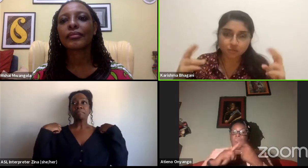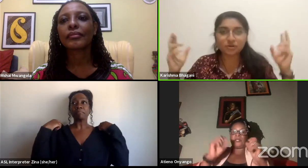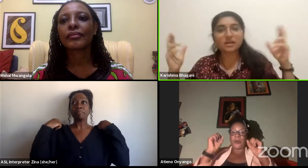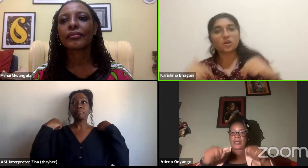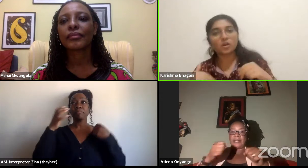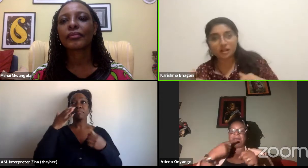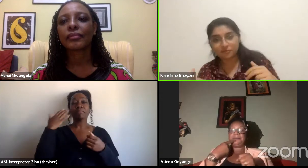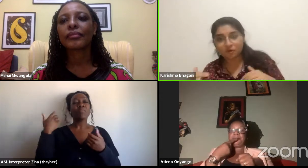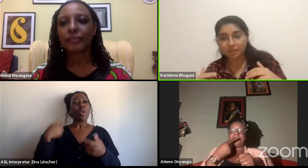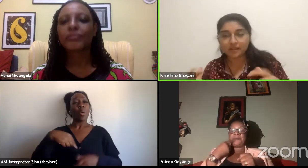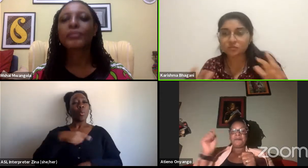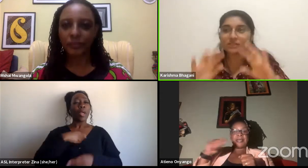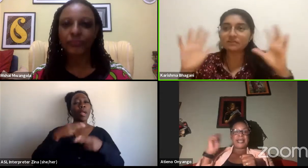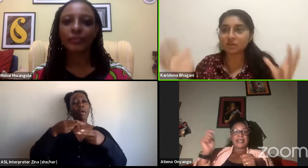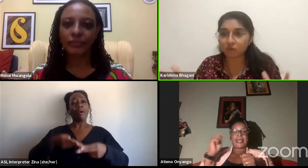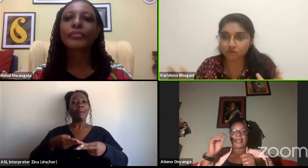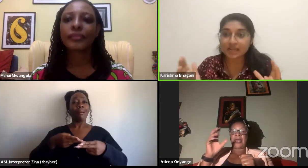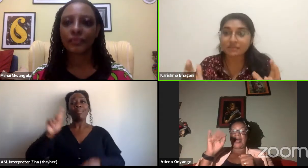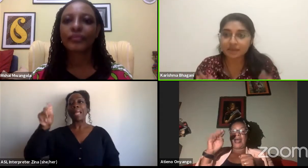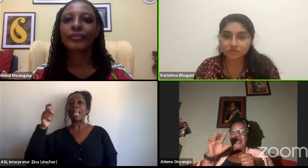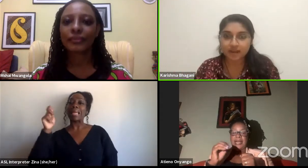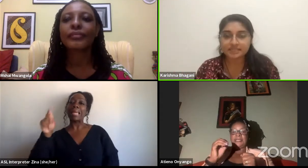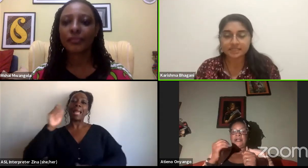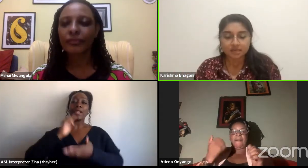or pre-colonial performance, whatever you want to name it.